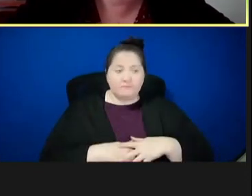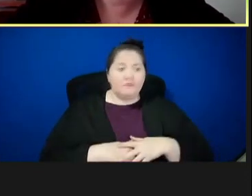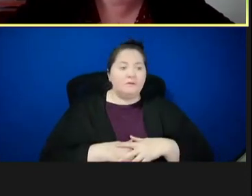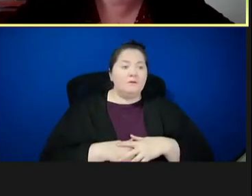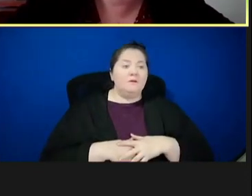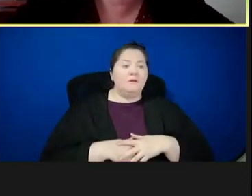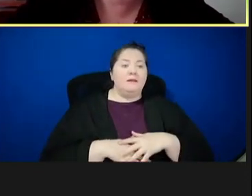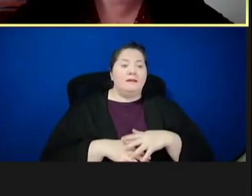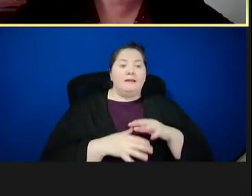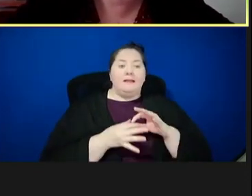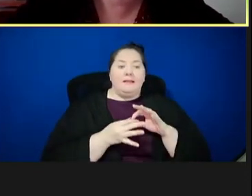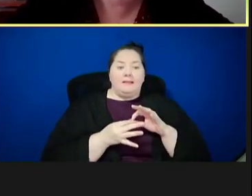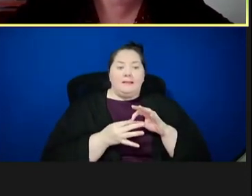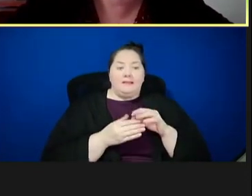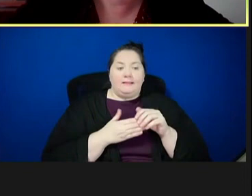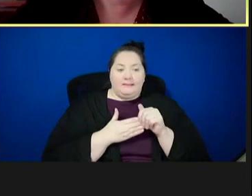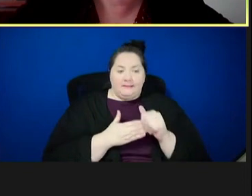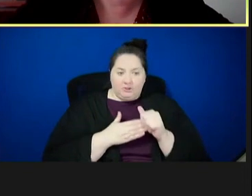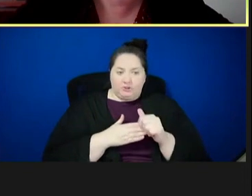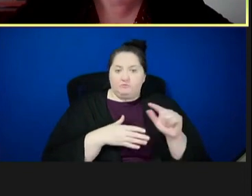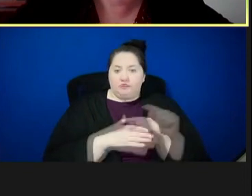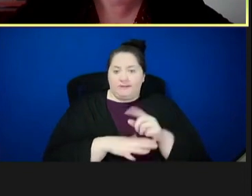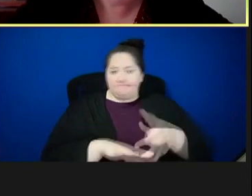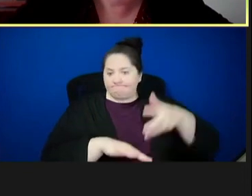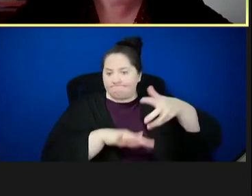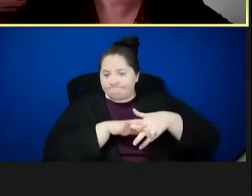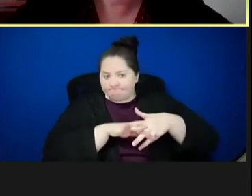DONs, nurse practitioners, and other clinical leaders in facilities,